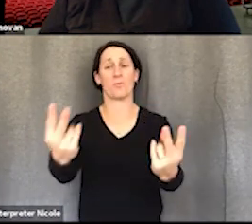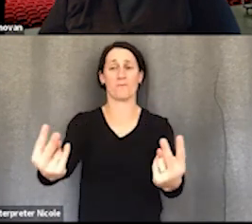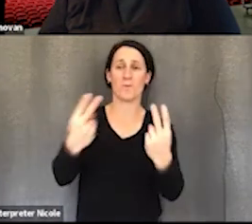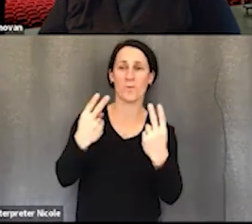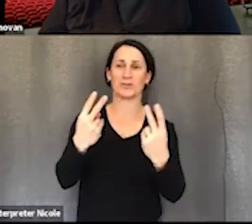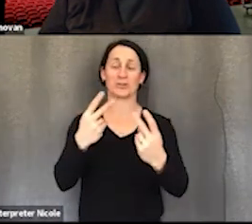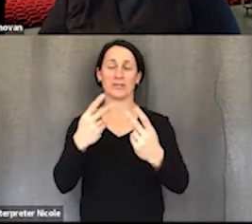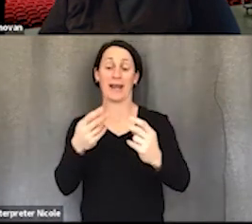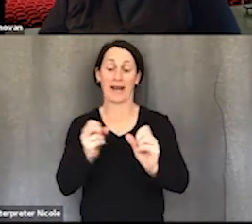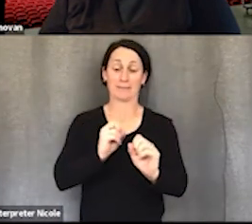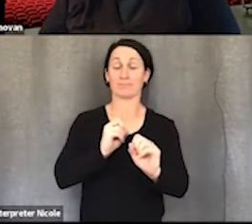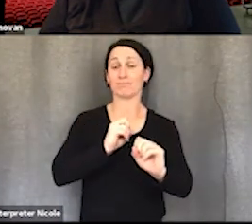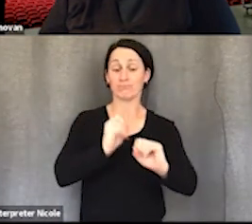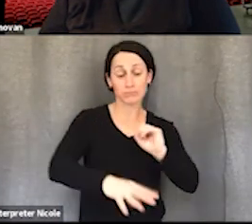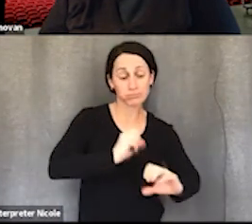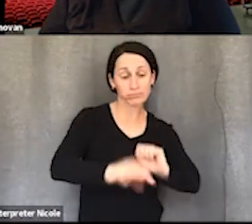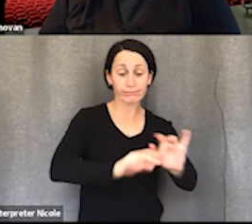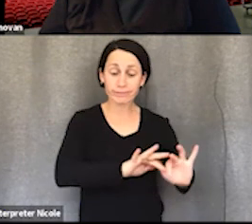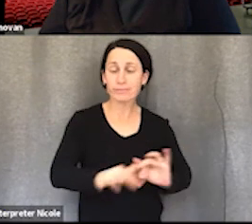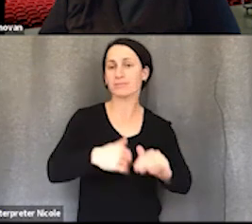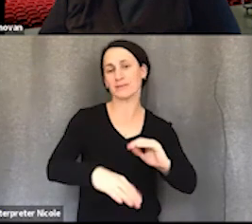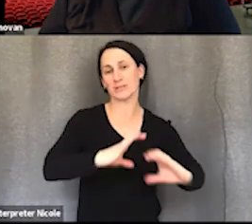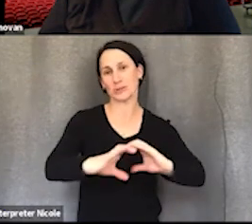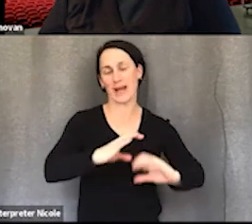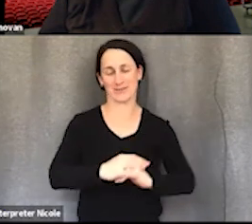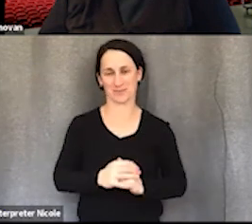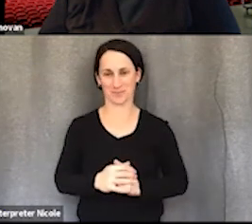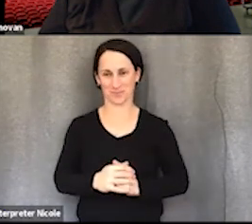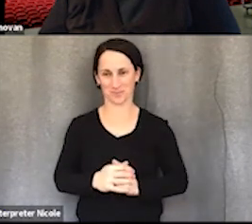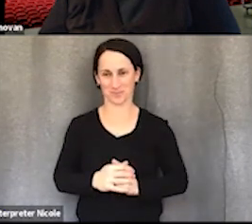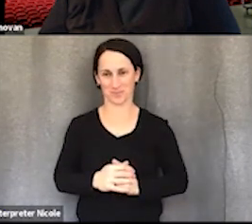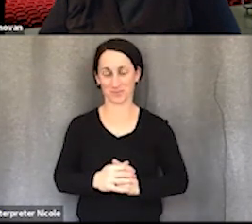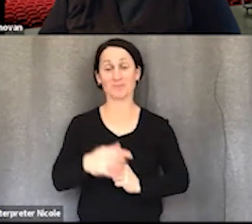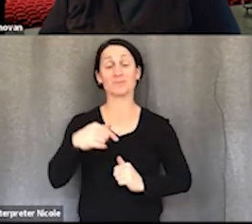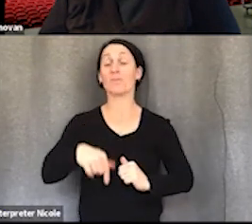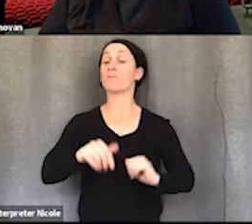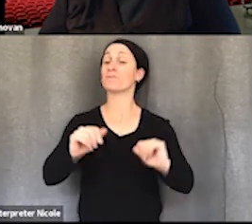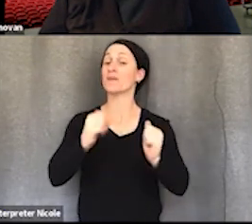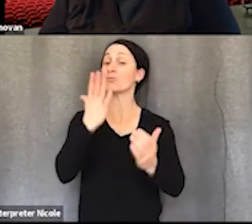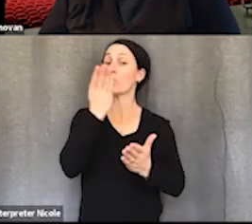being part of the conversation. As always, a recording of this Webinar will be up on the Australia Council